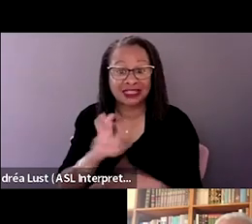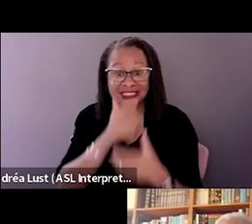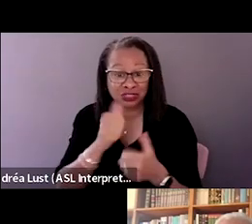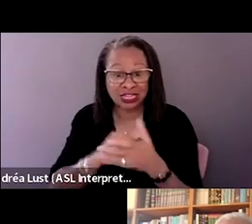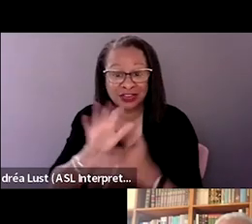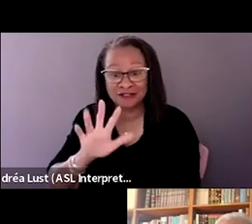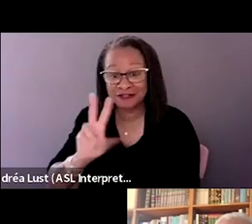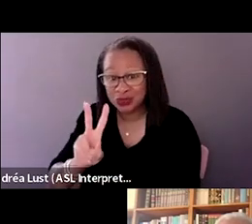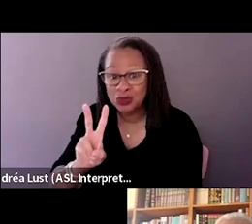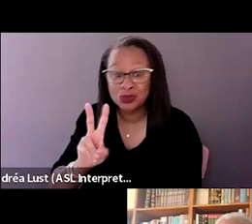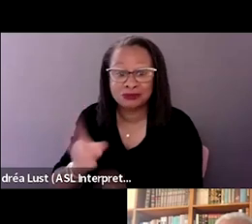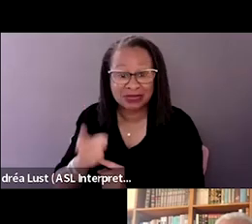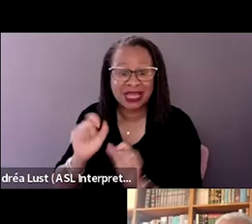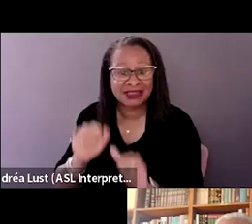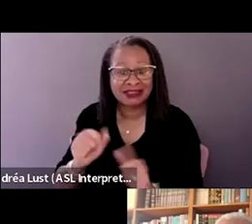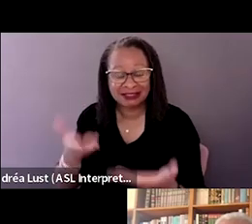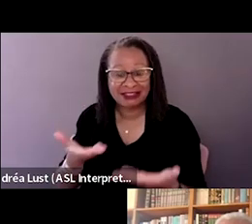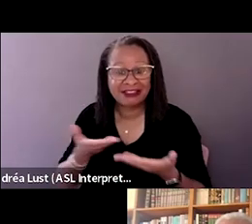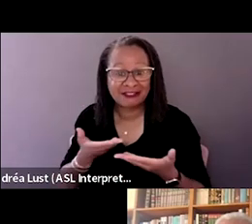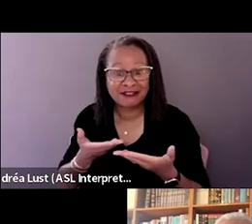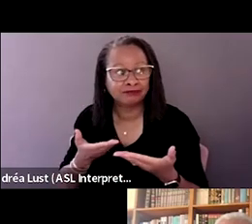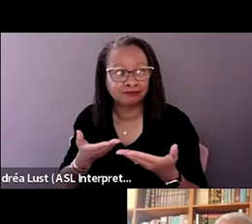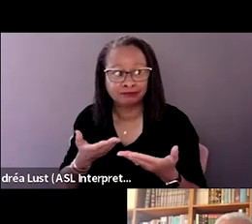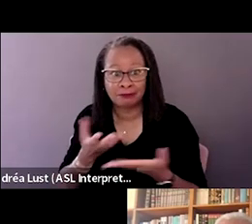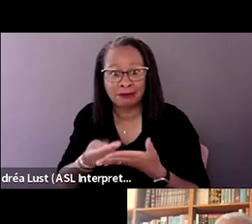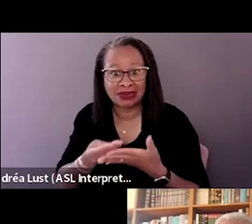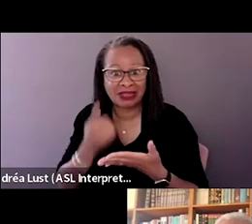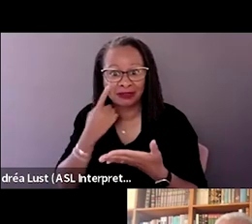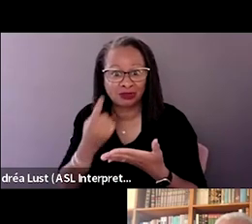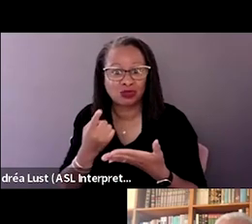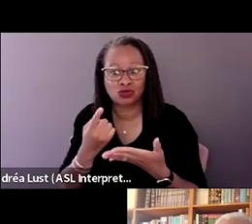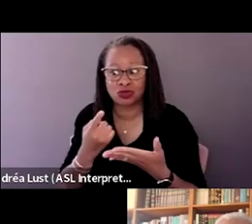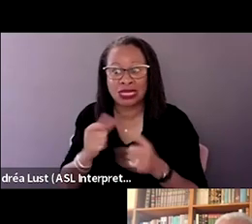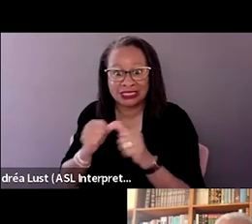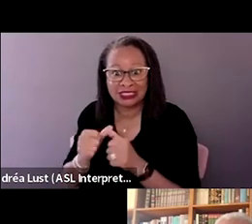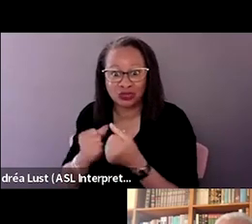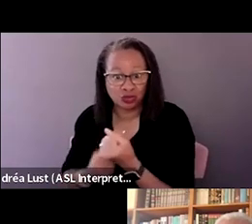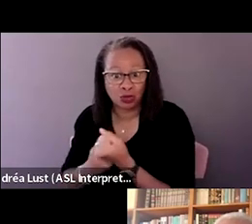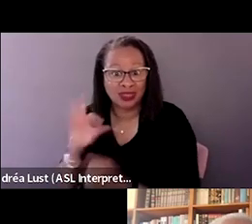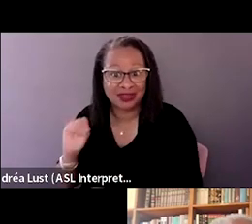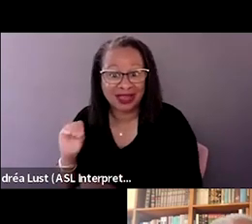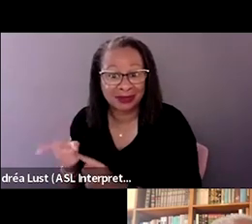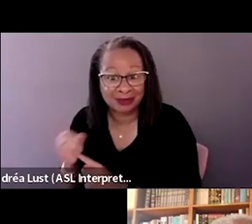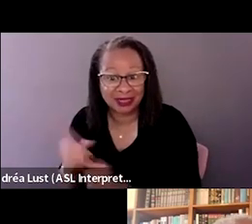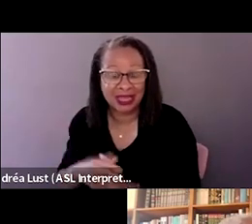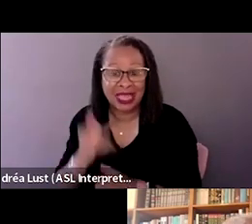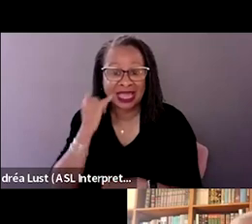it can give you money just to prepare the 90 minutes. And so, and even sometimes it's the 26 minutes